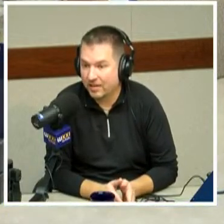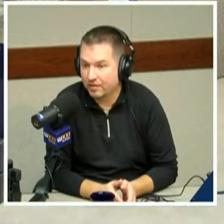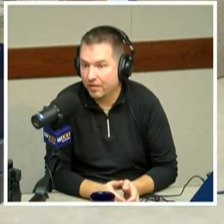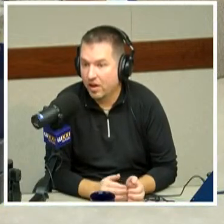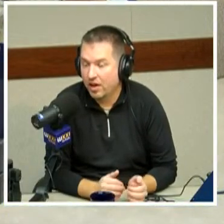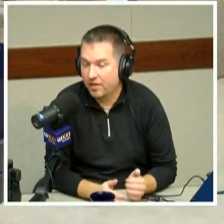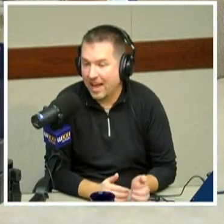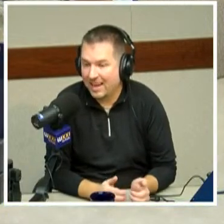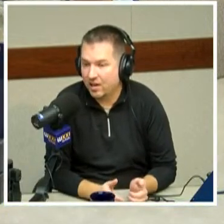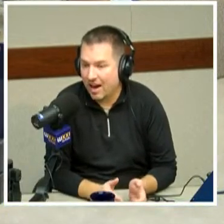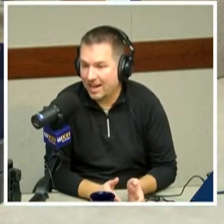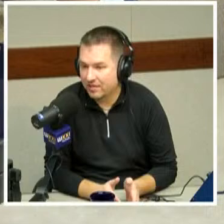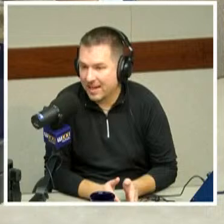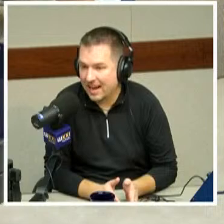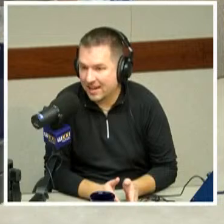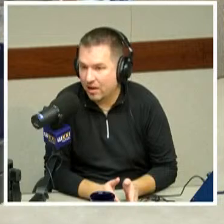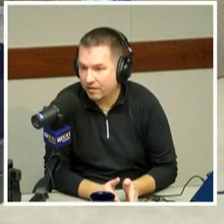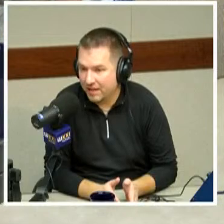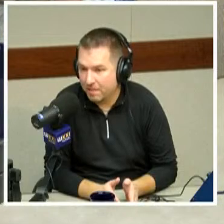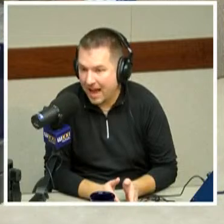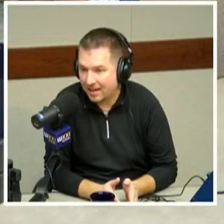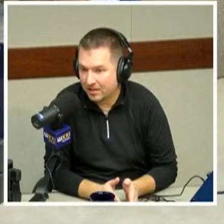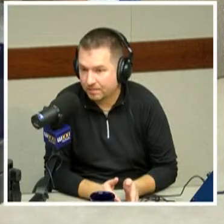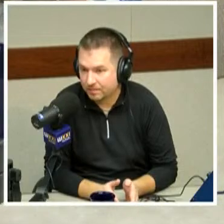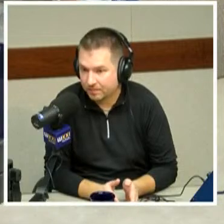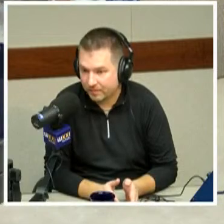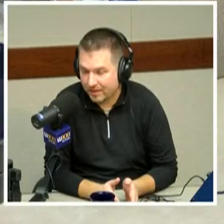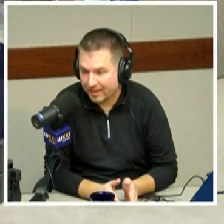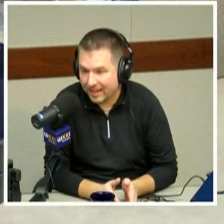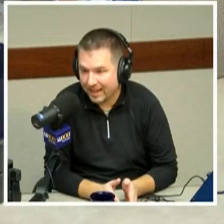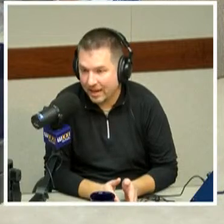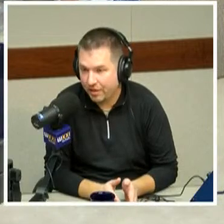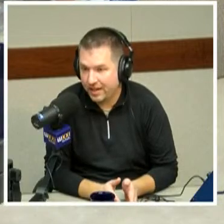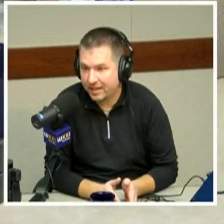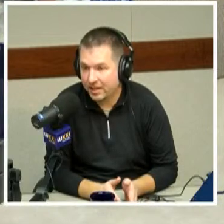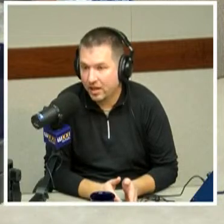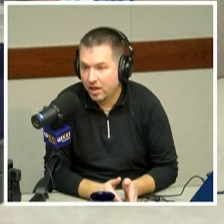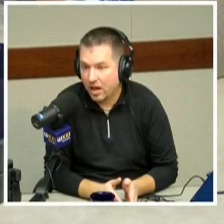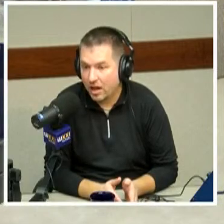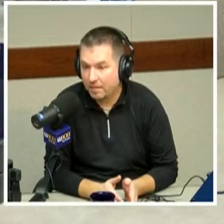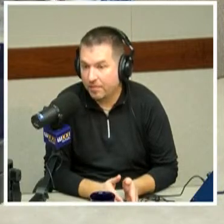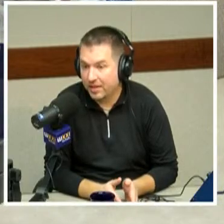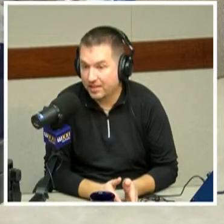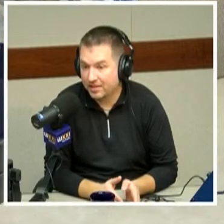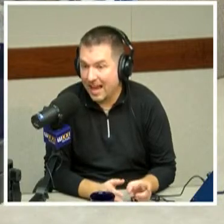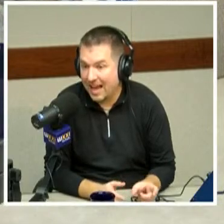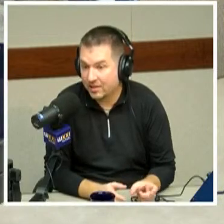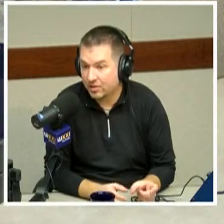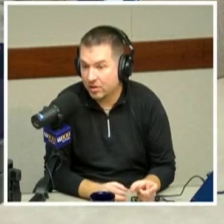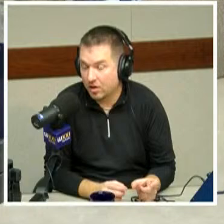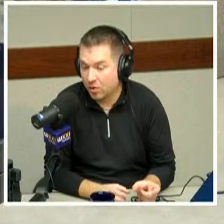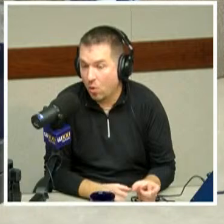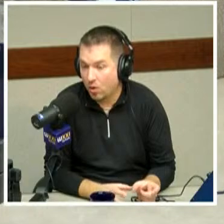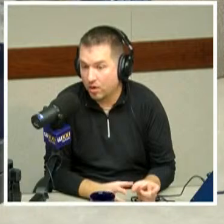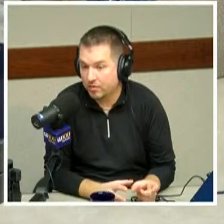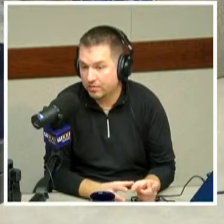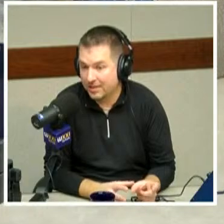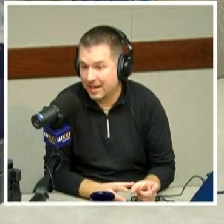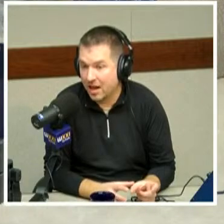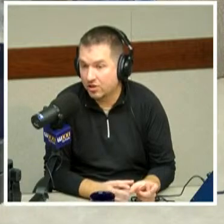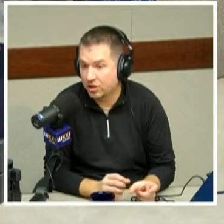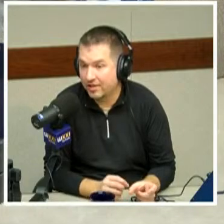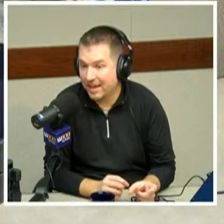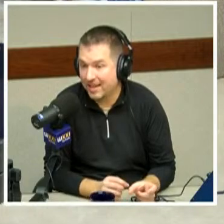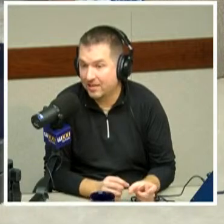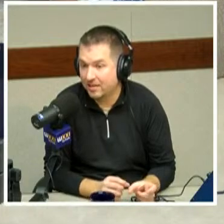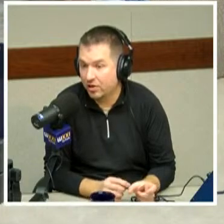give that interactive tactile feedback and I think um this as a core technology that can you